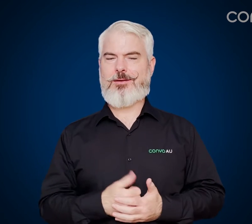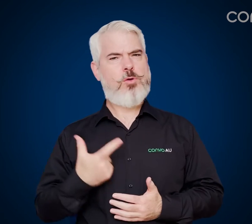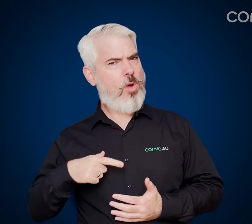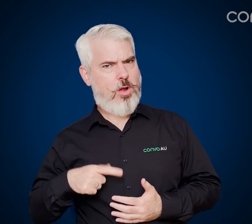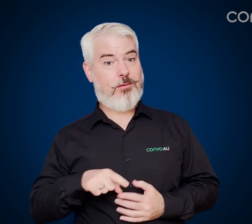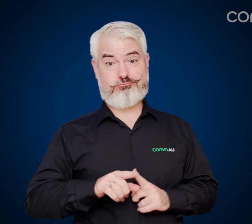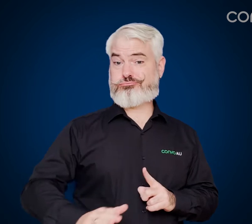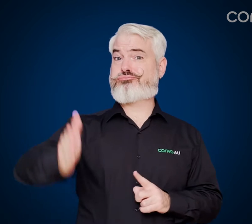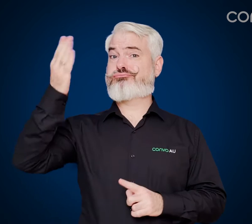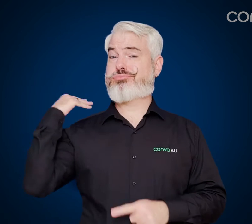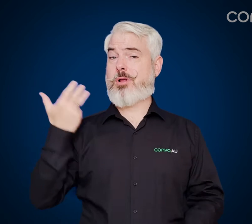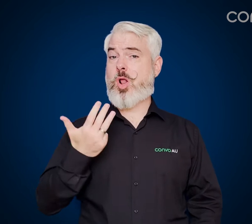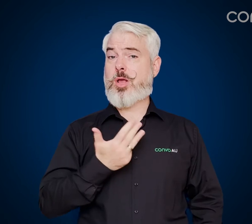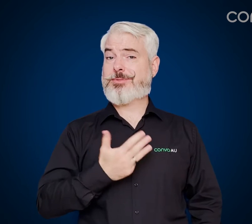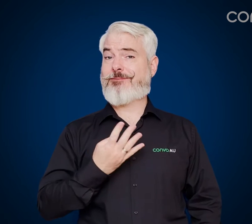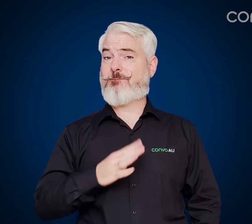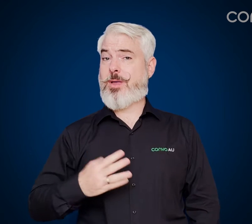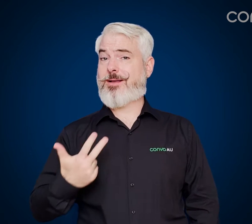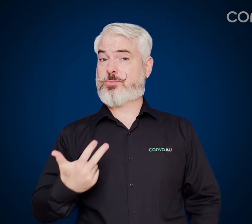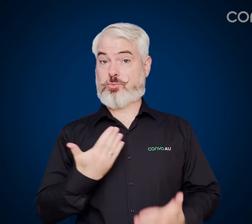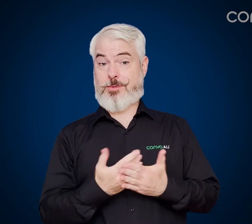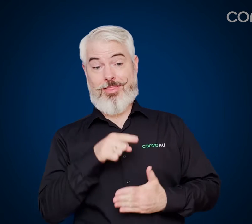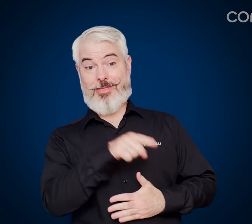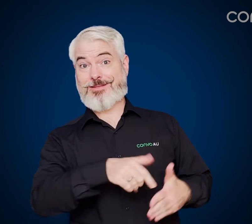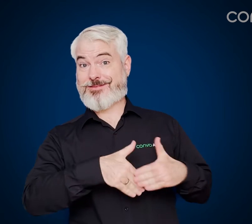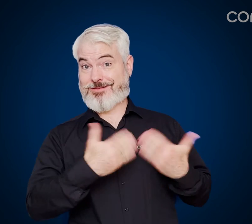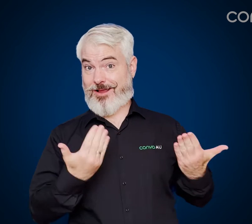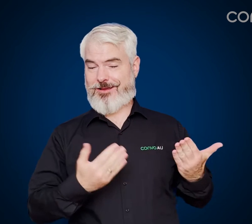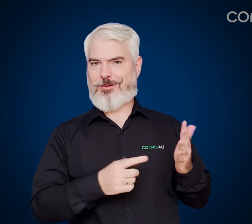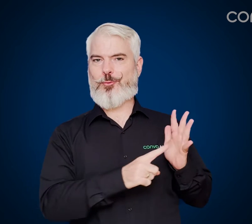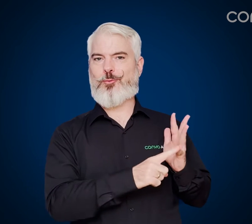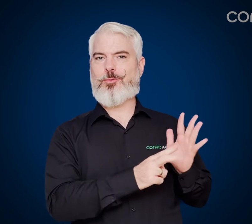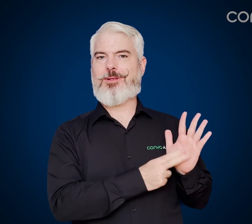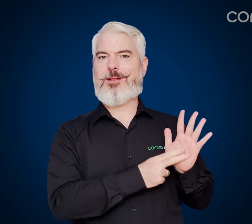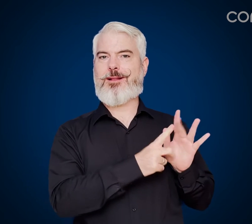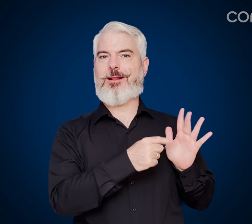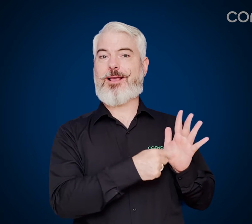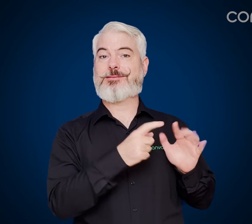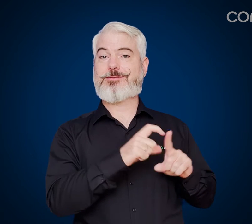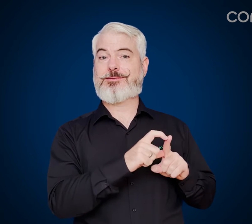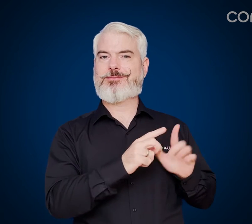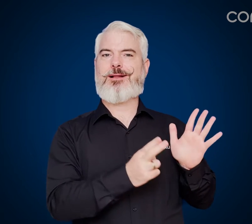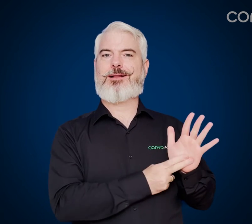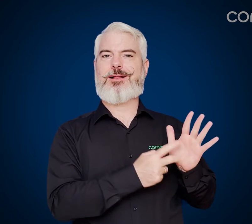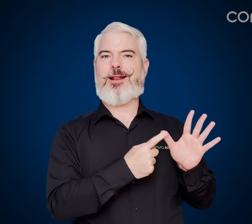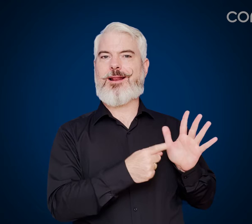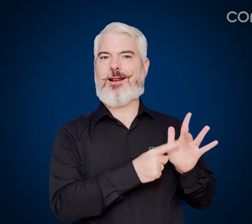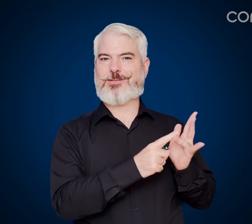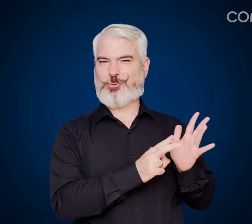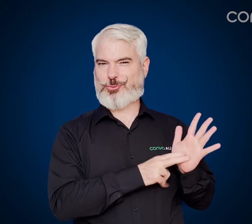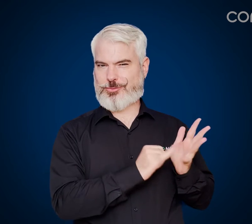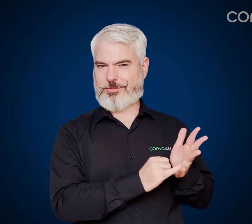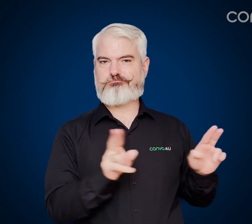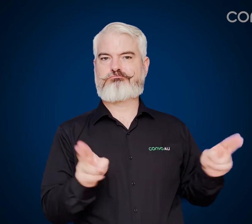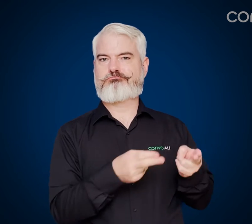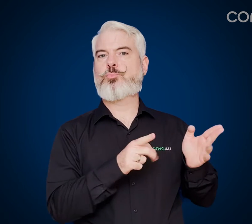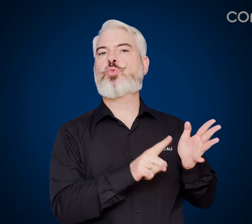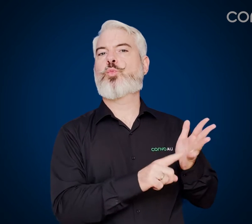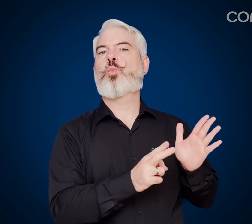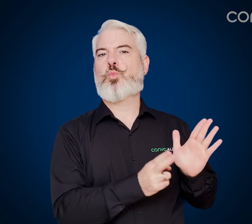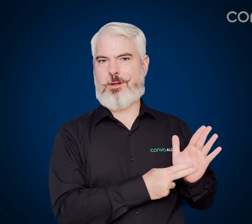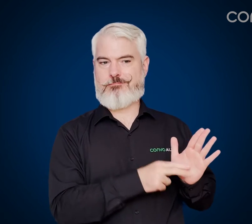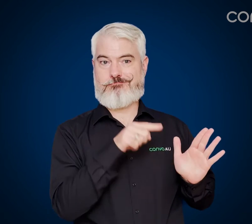which was the day in 1948 when the United Nations